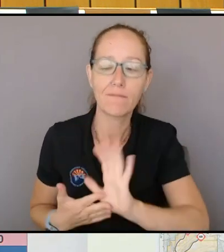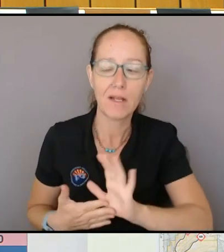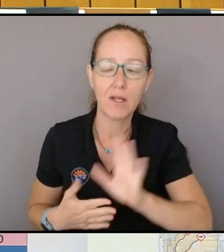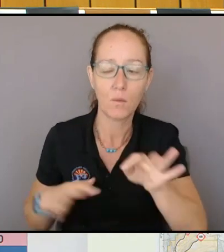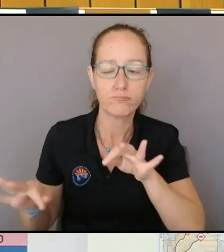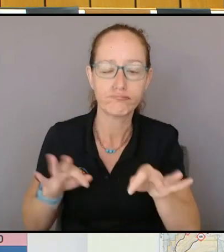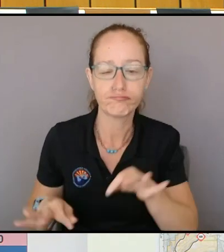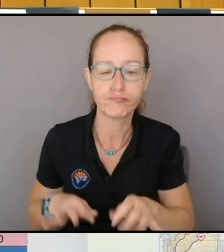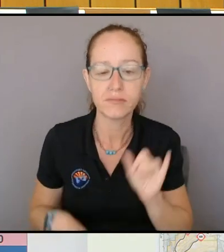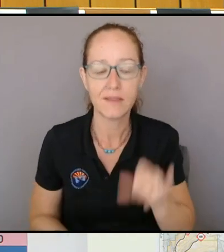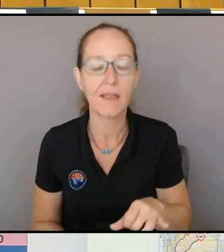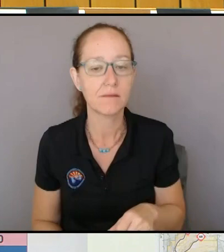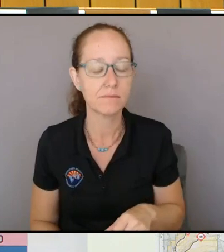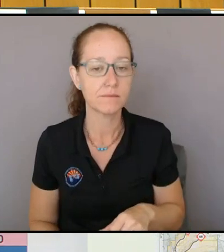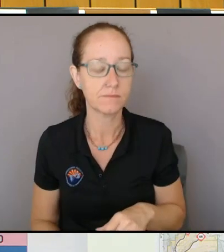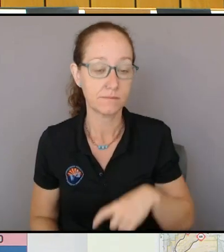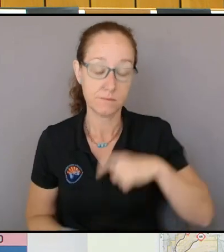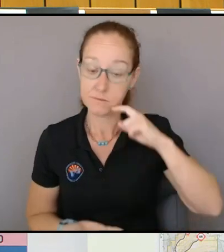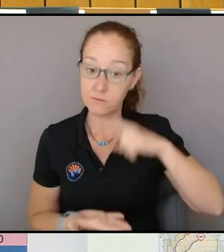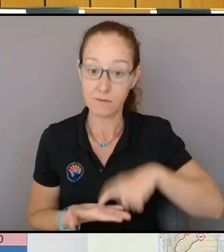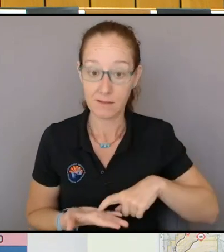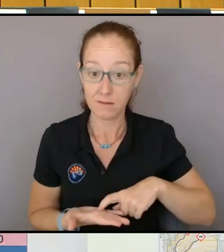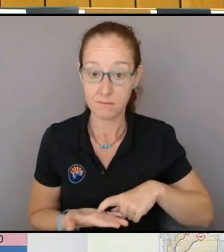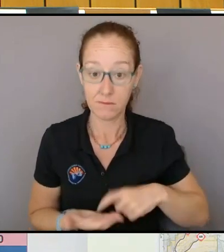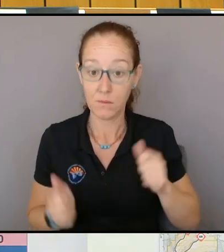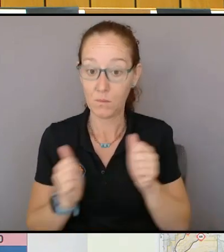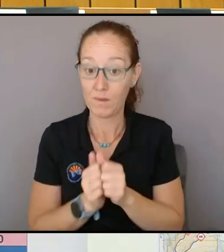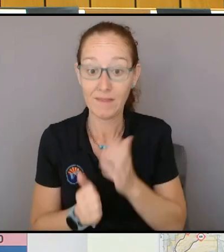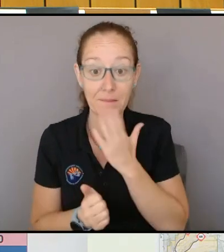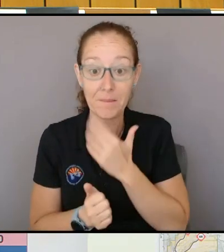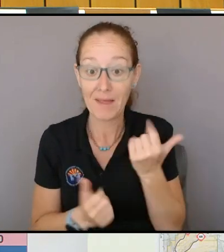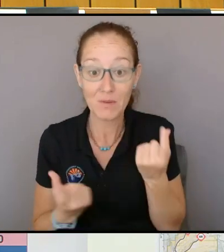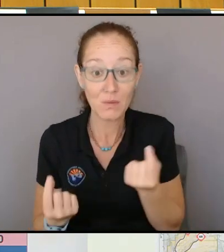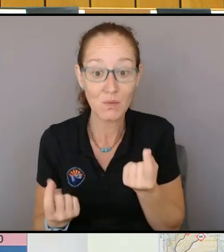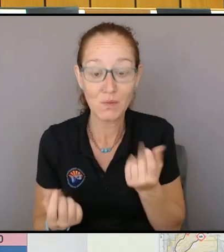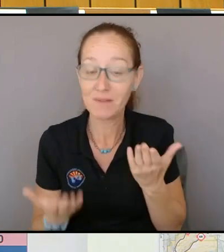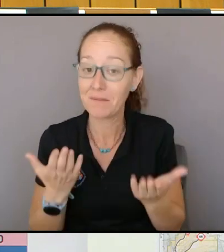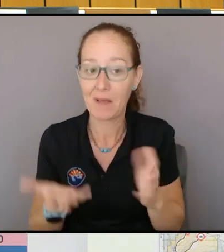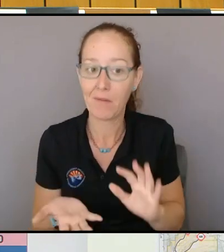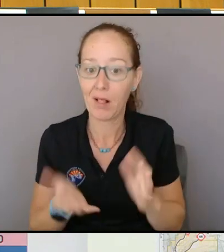even with their best efforts, that may not go as planned. Especially with some of the wind events that we've seen. We